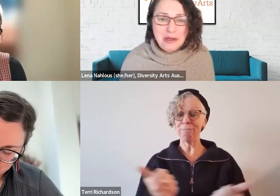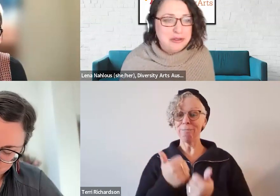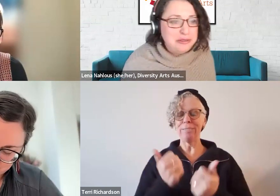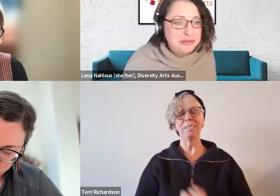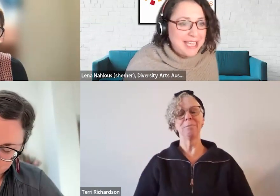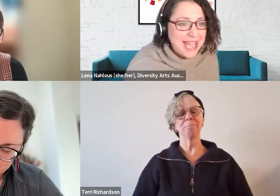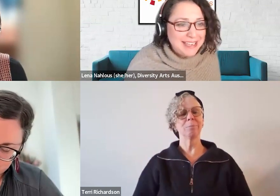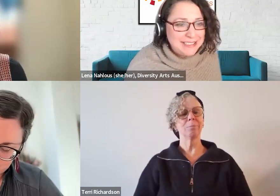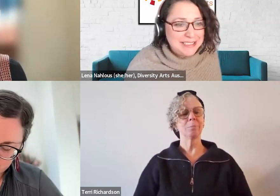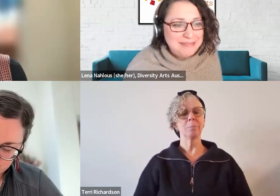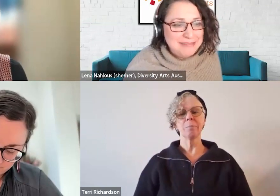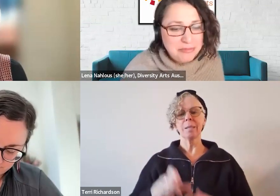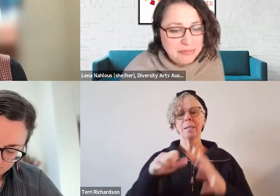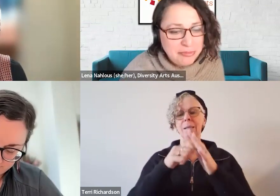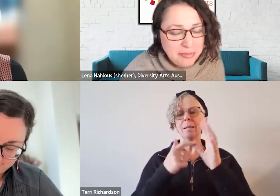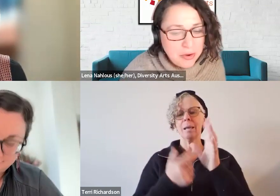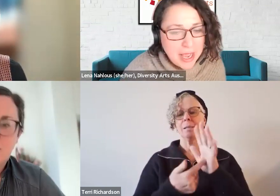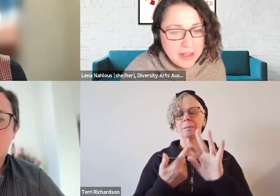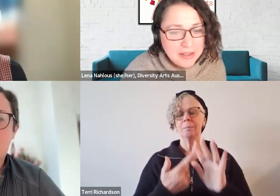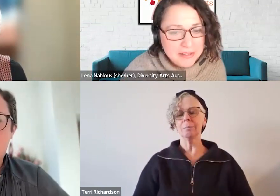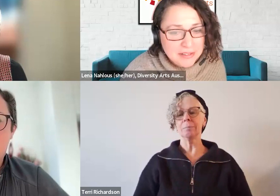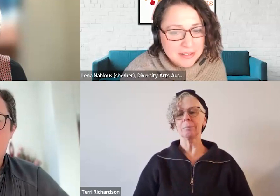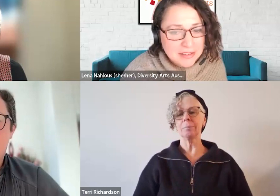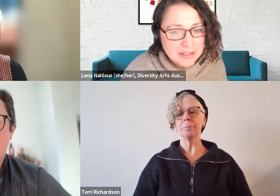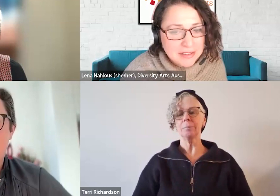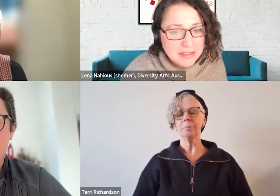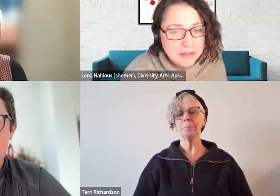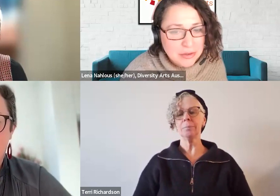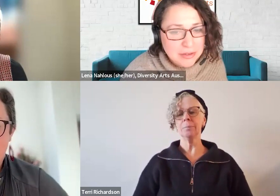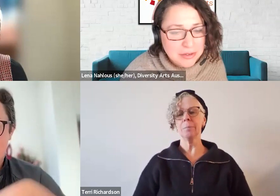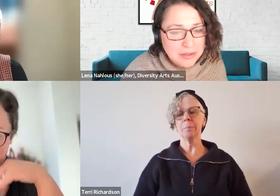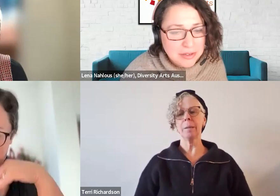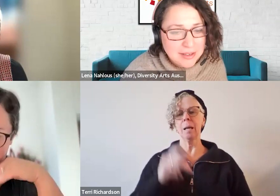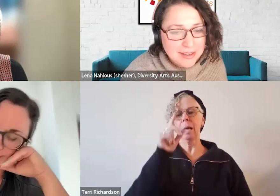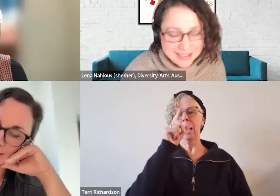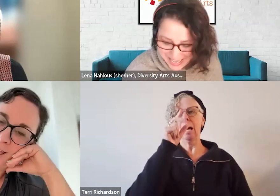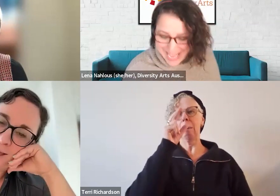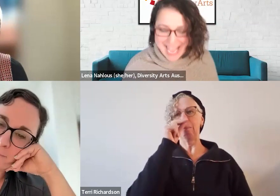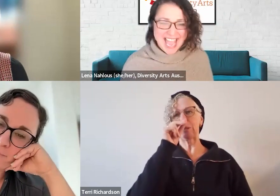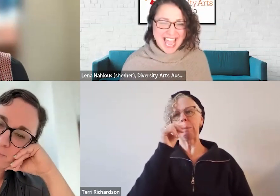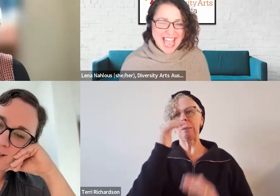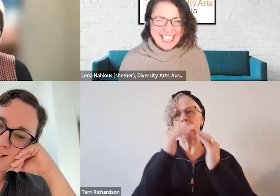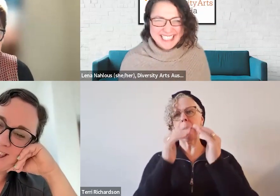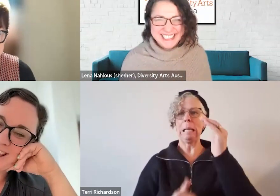So, Kate. I'm probably gonna be less diplomatic. We'll see.